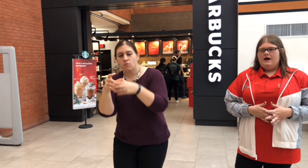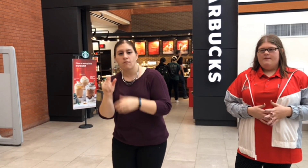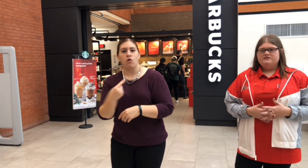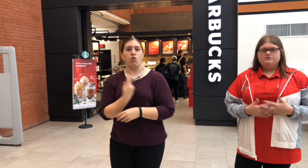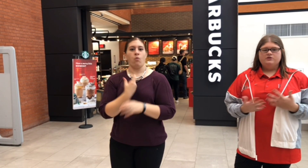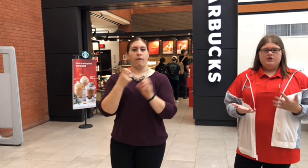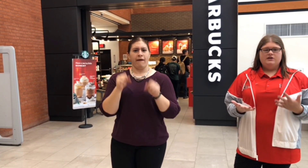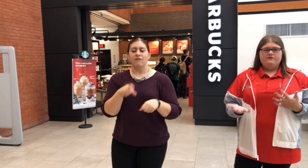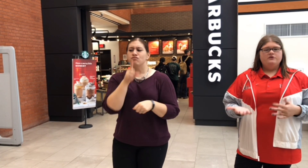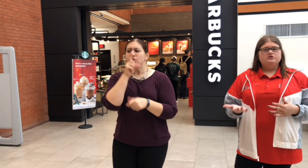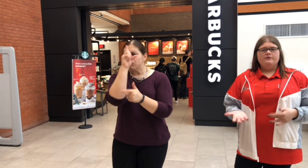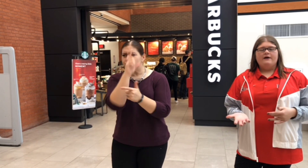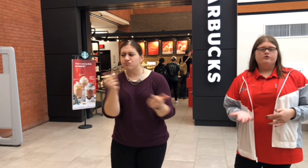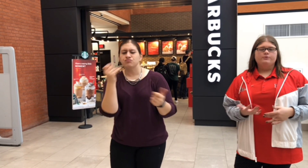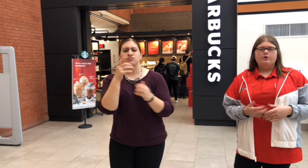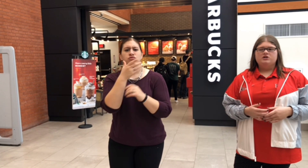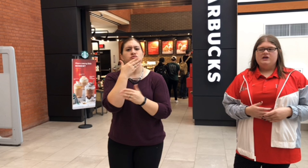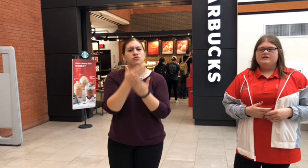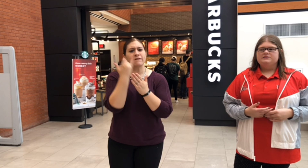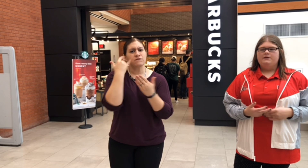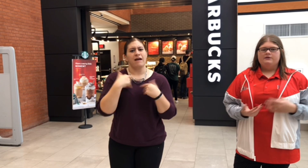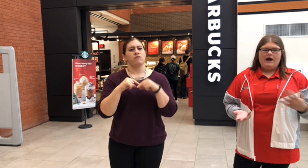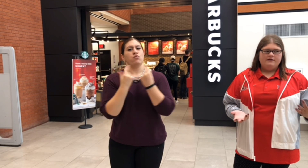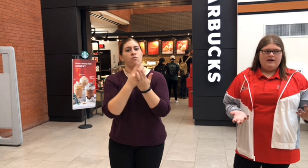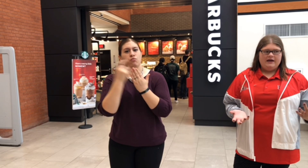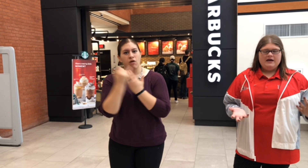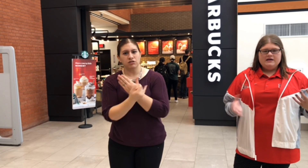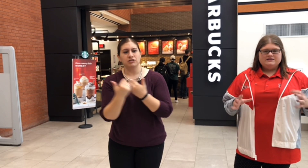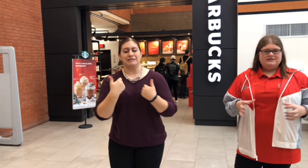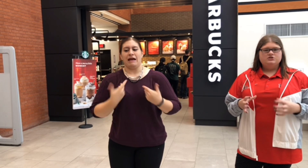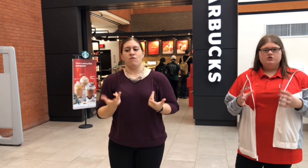This is really good if you do have group projects, to be able to have a center